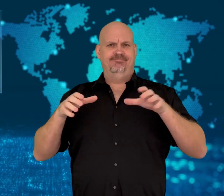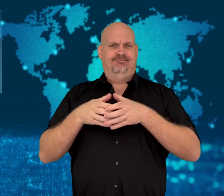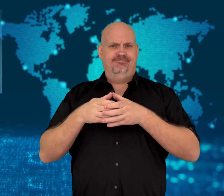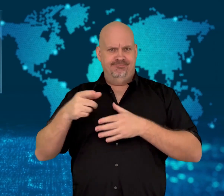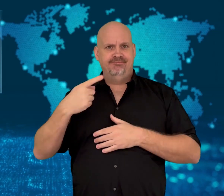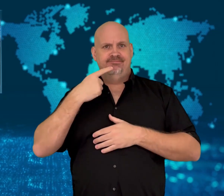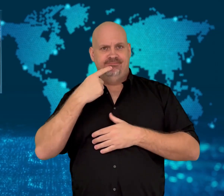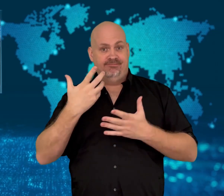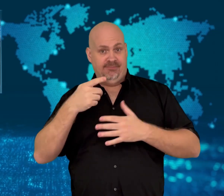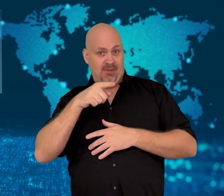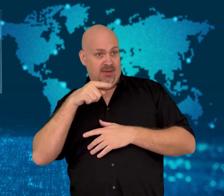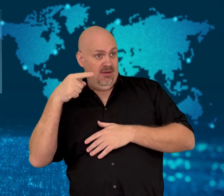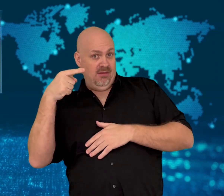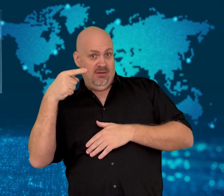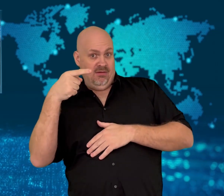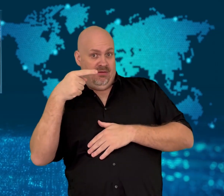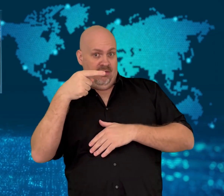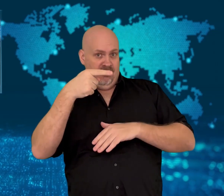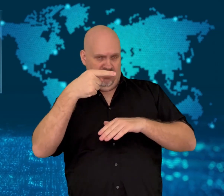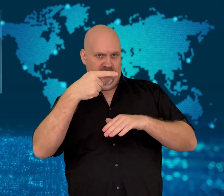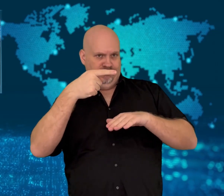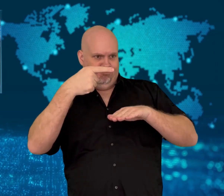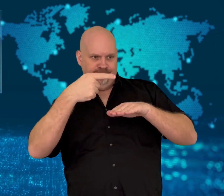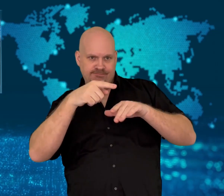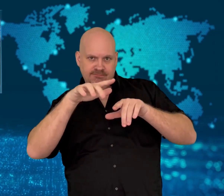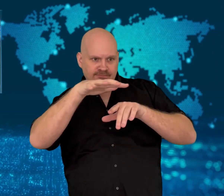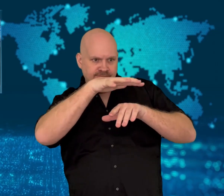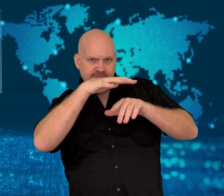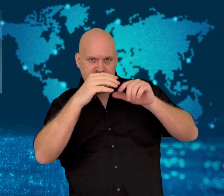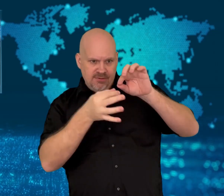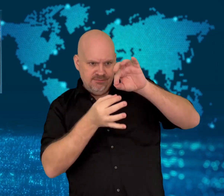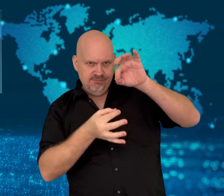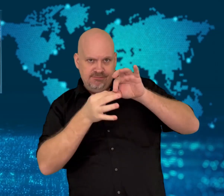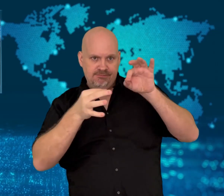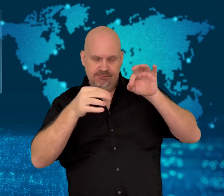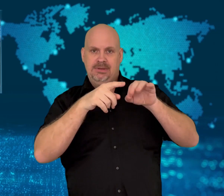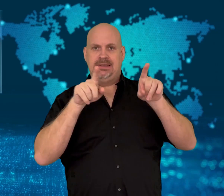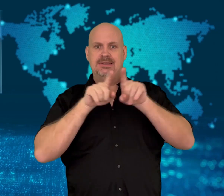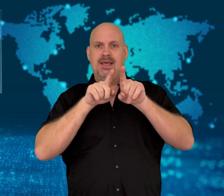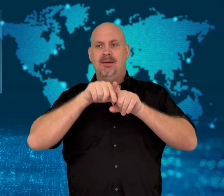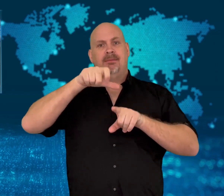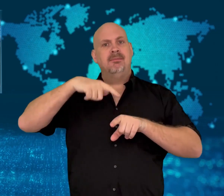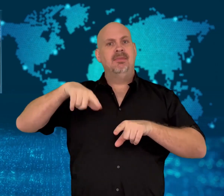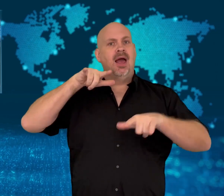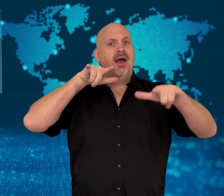According to the Pentagon, its path and altitude could have been a hazard to